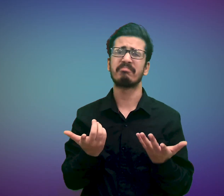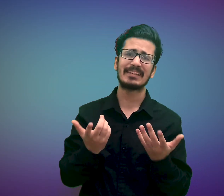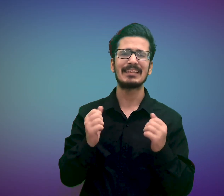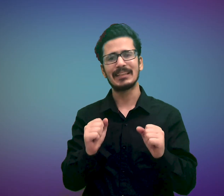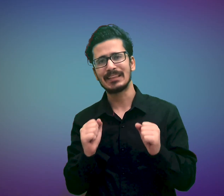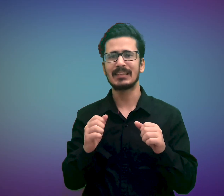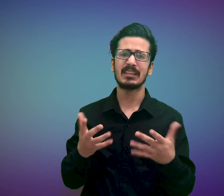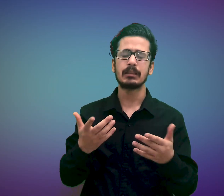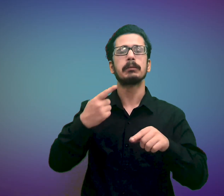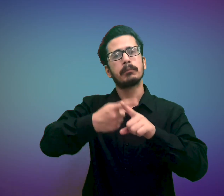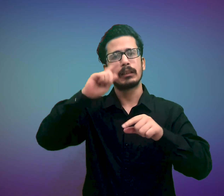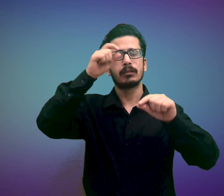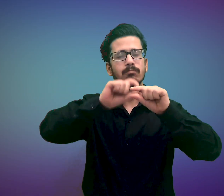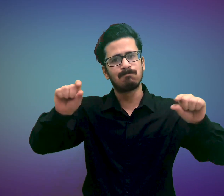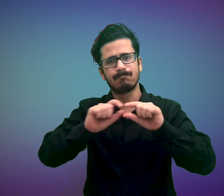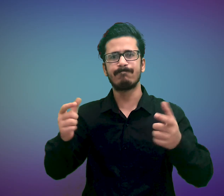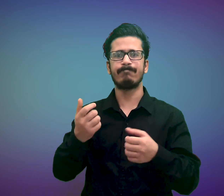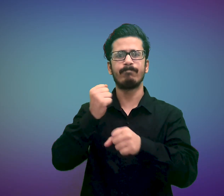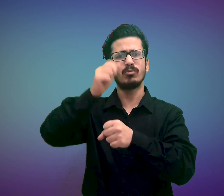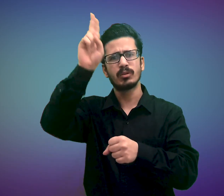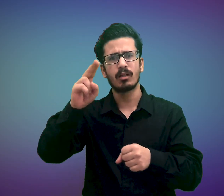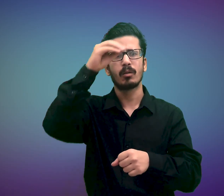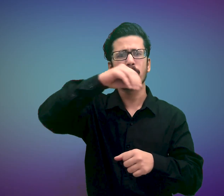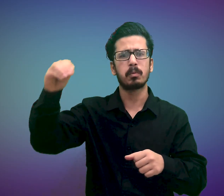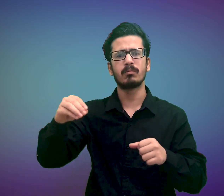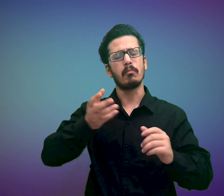Without this incidental learning a child who is deaf or hard